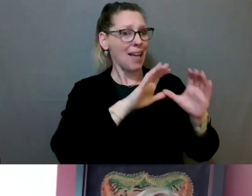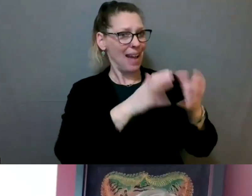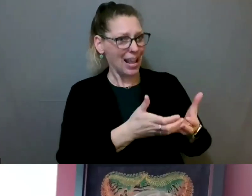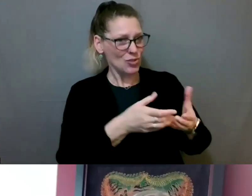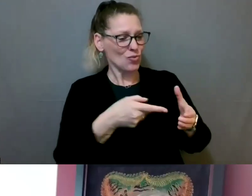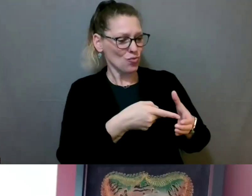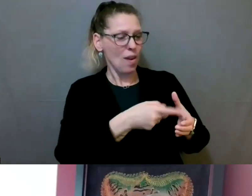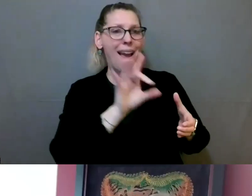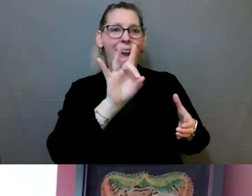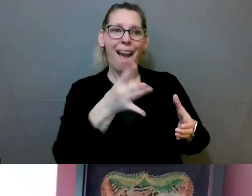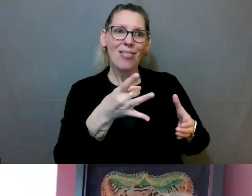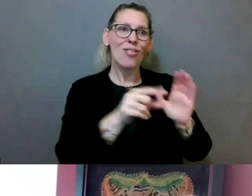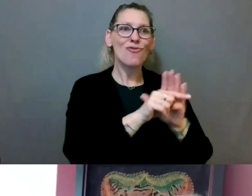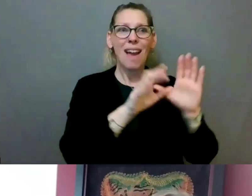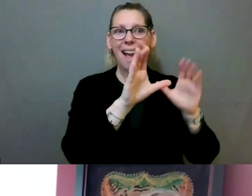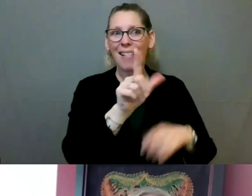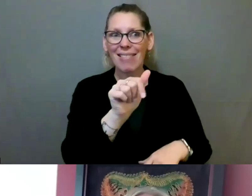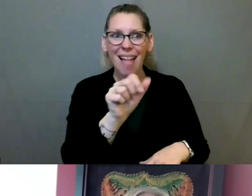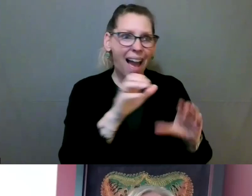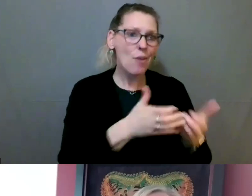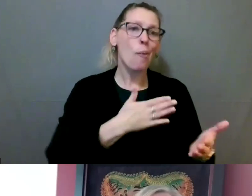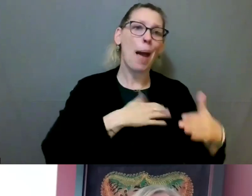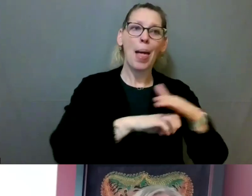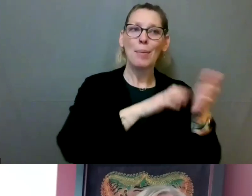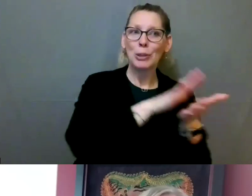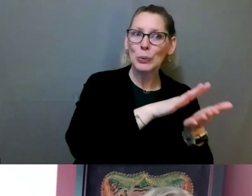eighth grade class or my elementary school - and they're trying on their